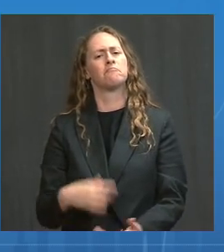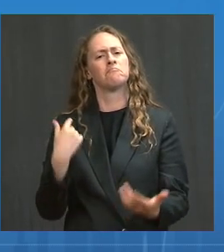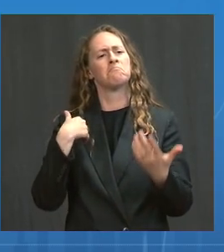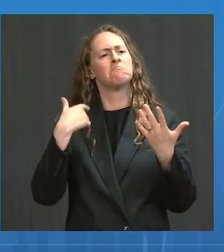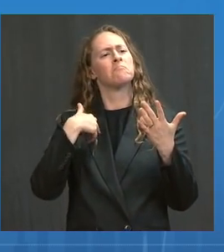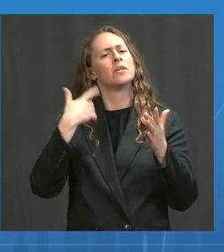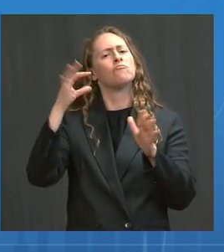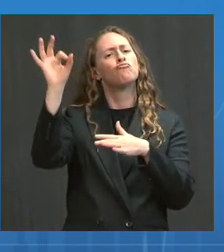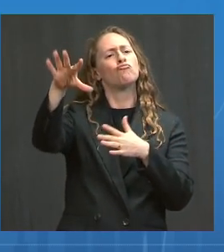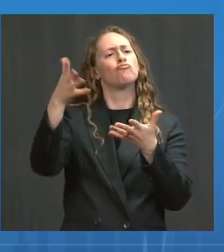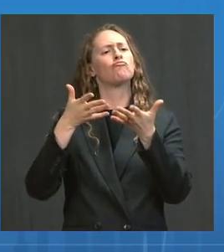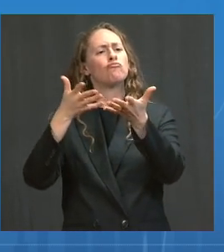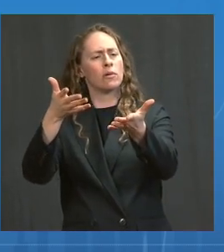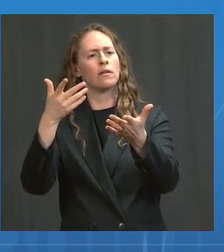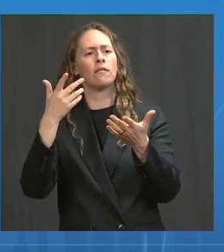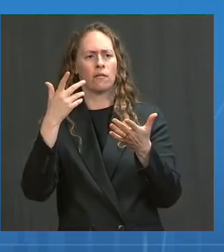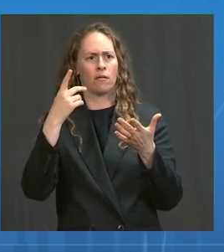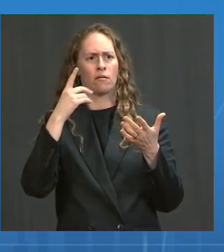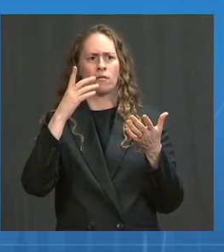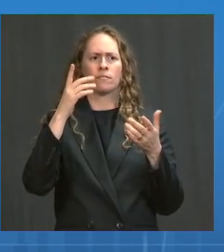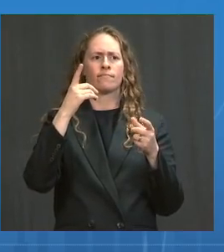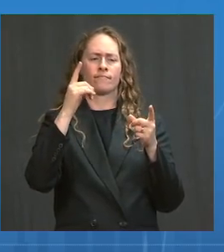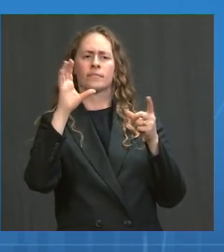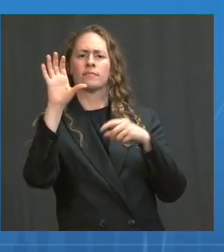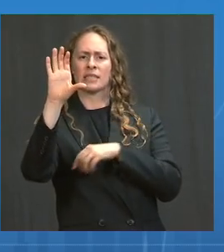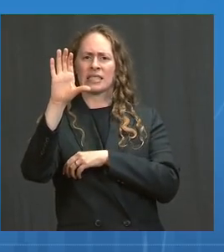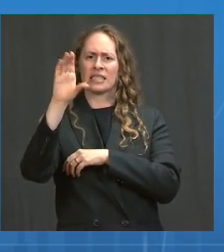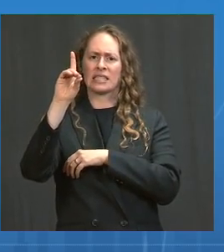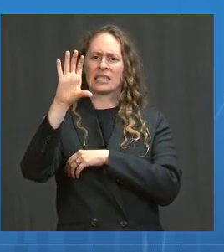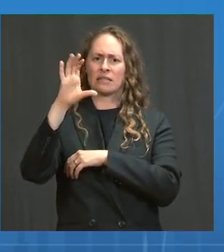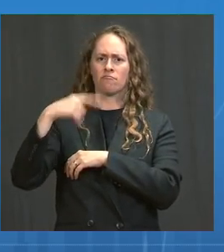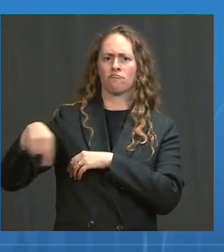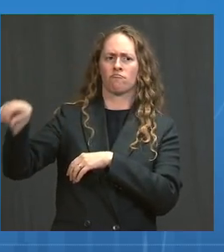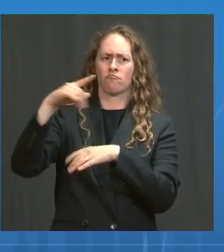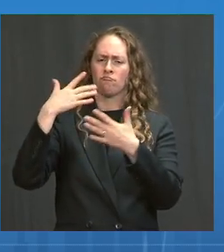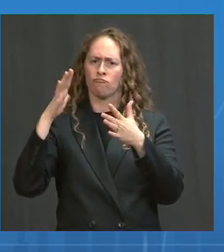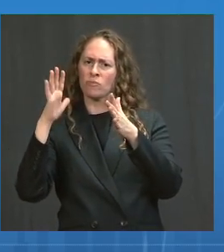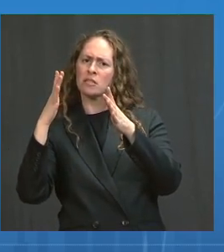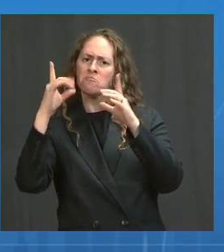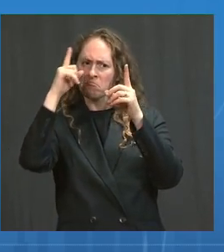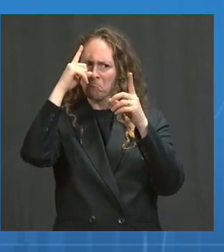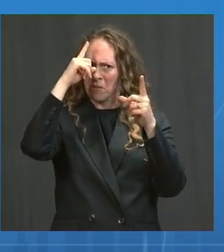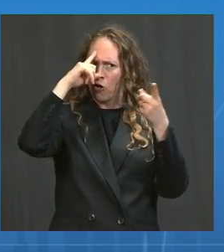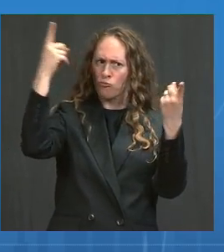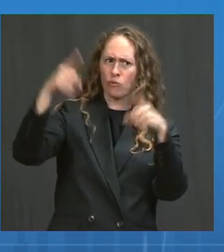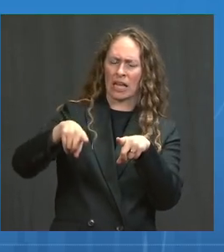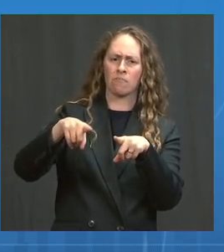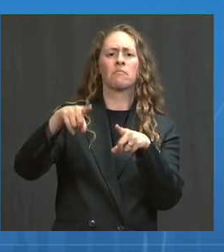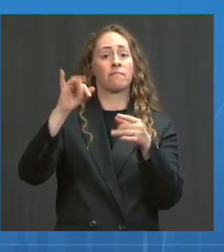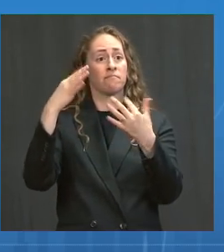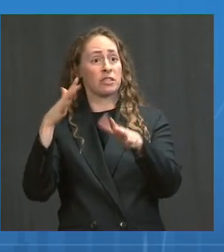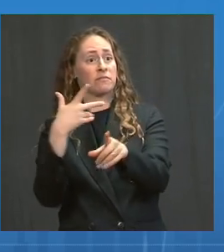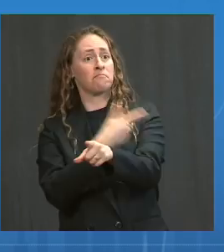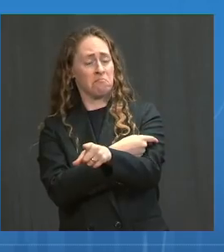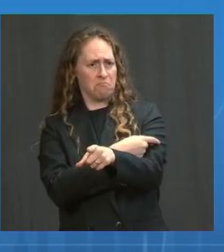which is the CDC recommendation, that if you are vaccinated, you have a high degree of protection